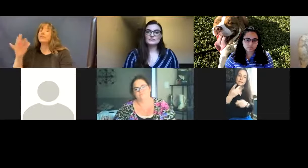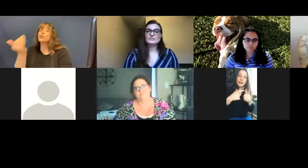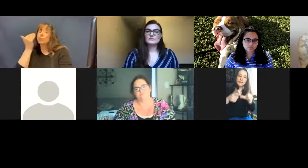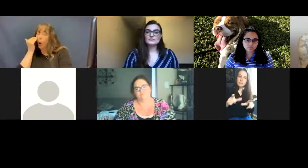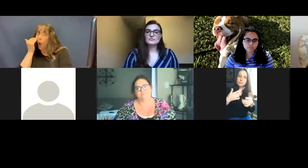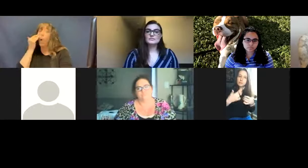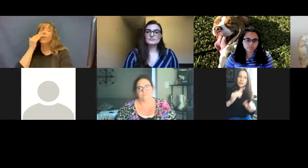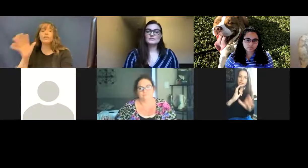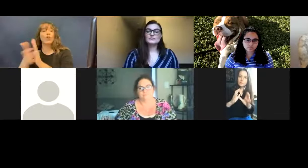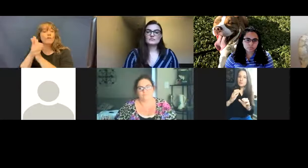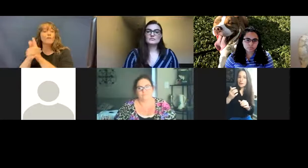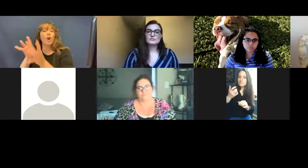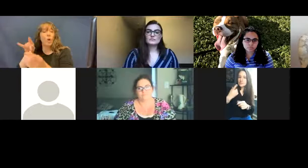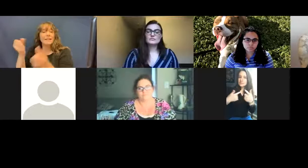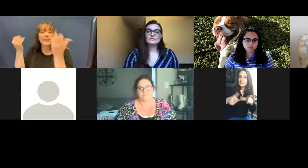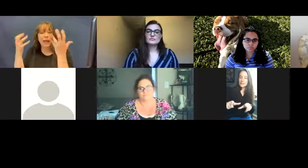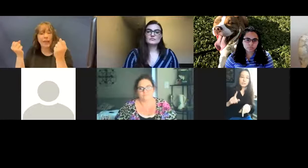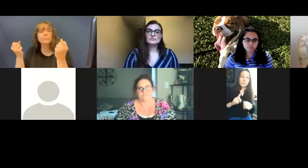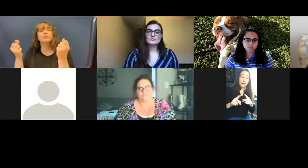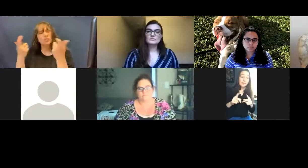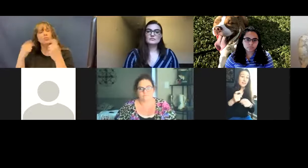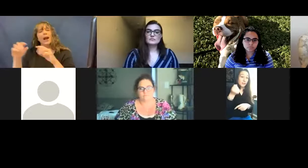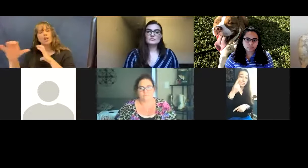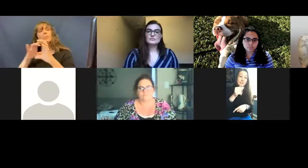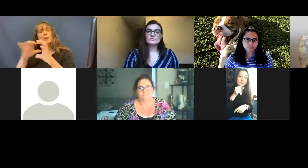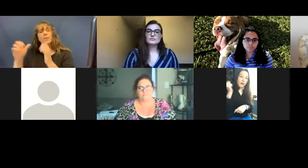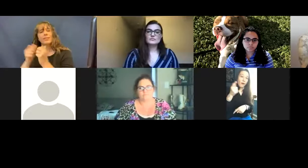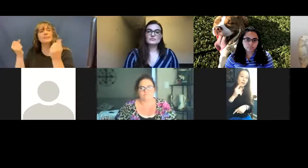sign language, then try to communicate in sign language. But understand not all deaf